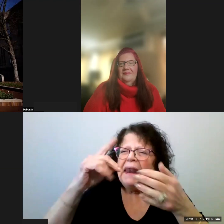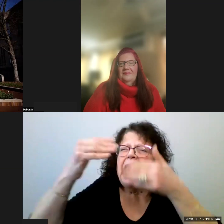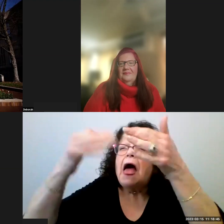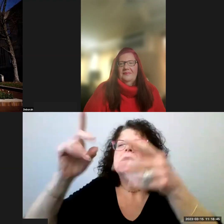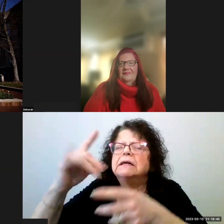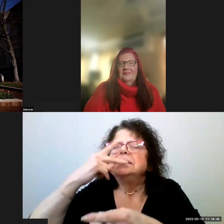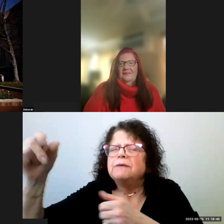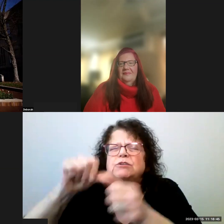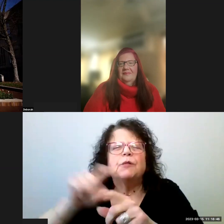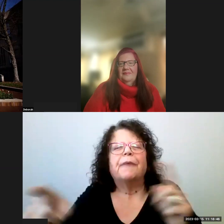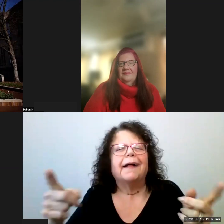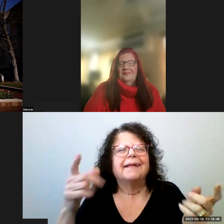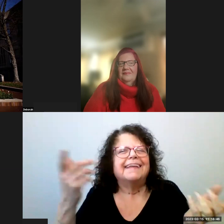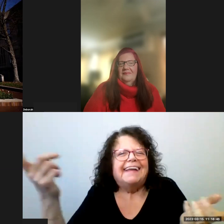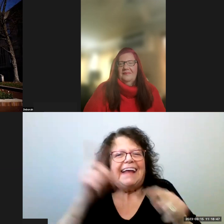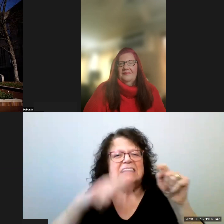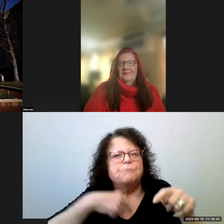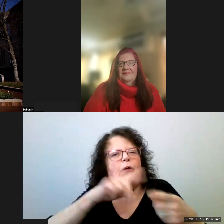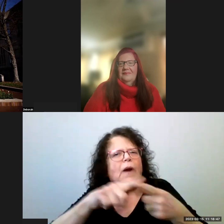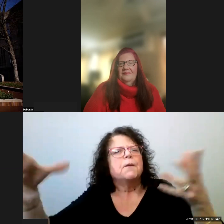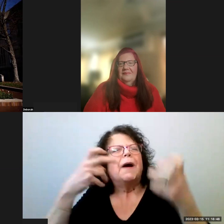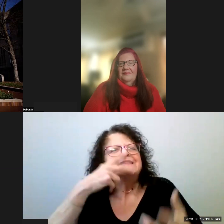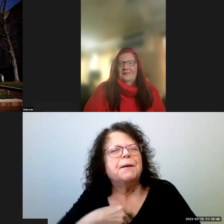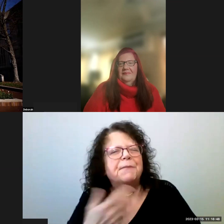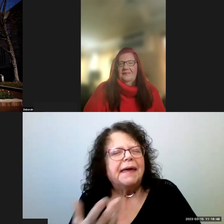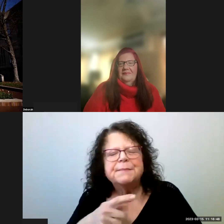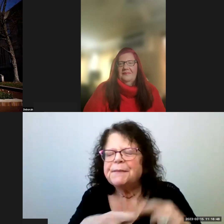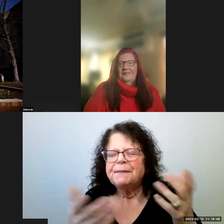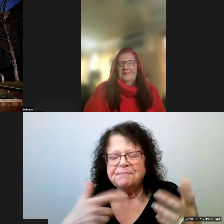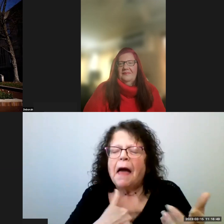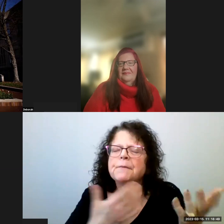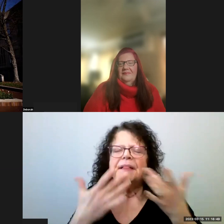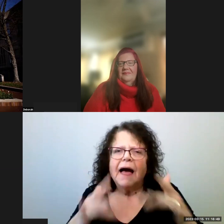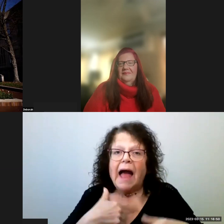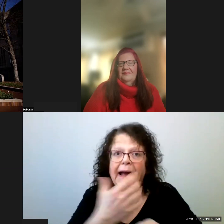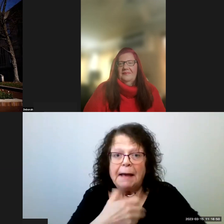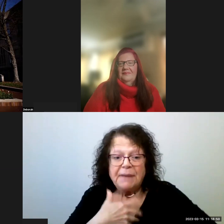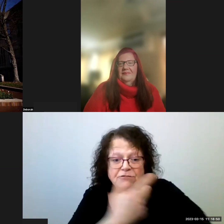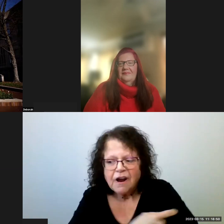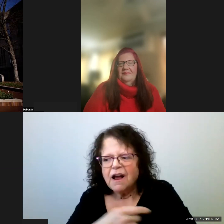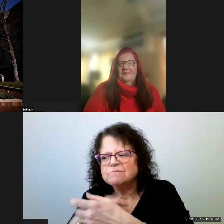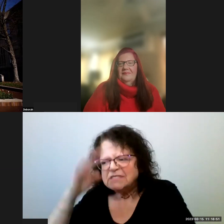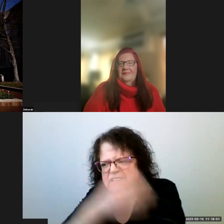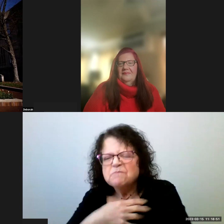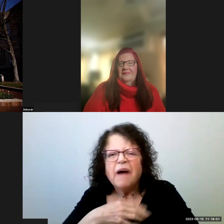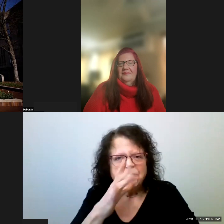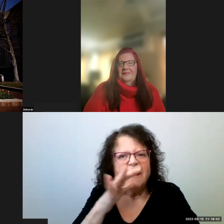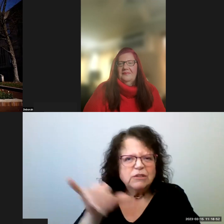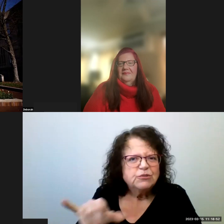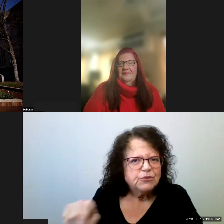lucky. I got my vaccinations and my son and mother, too. Hayat Pharmacy teamed up with